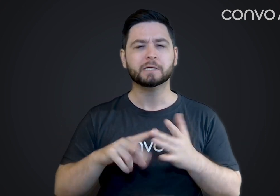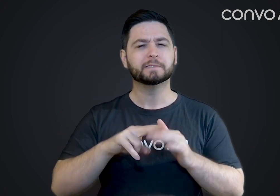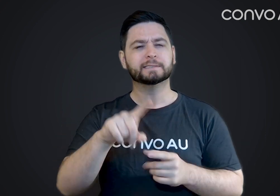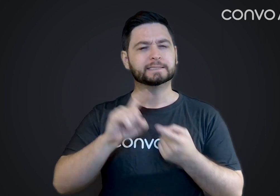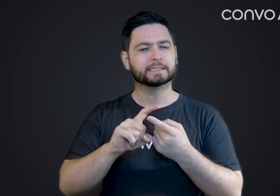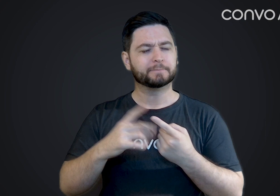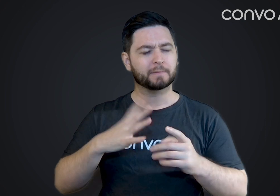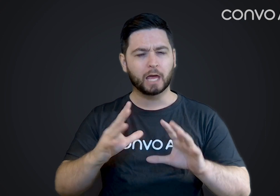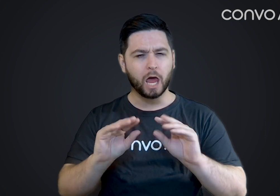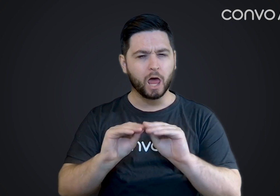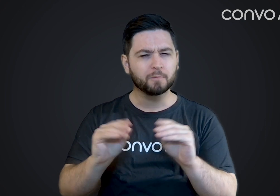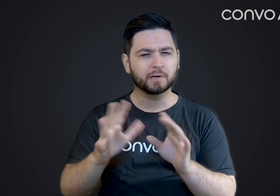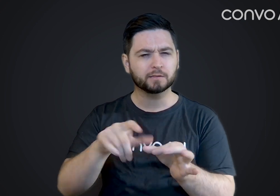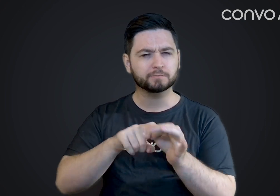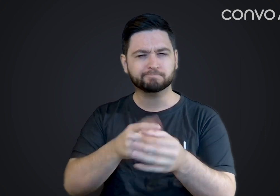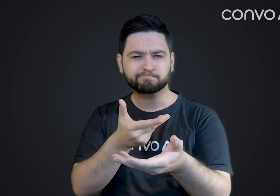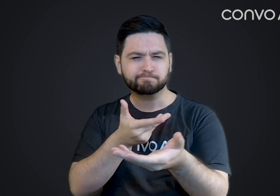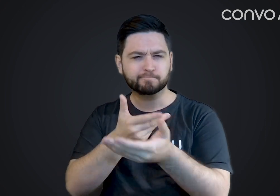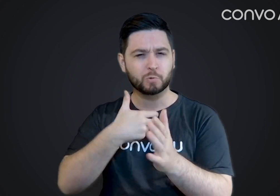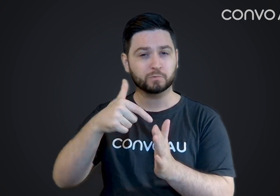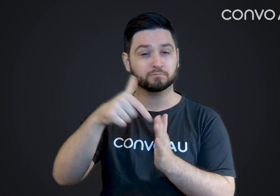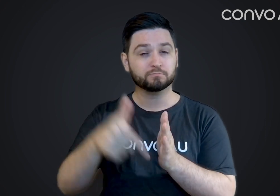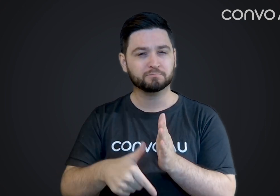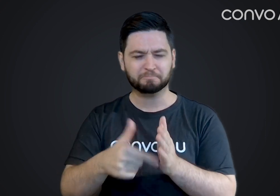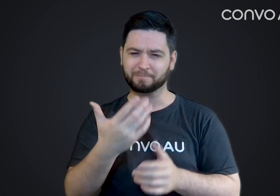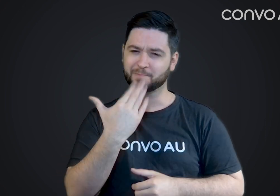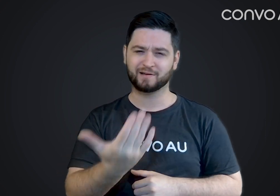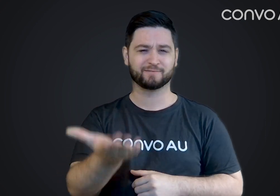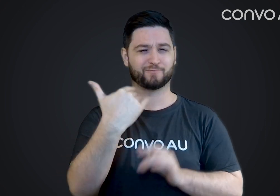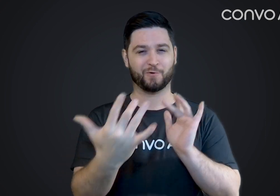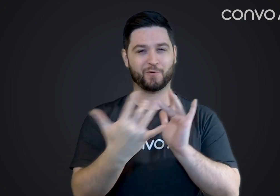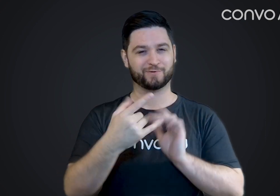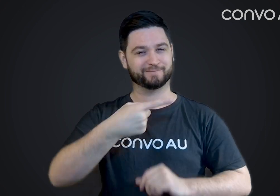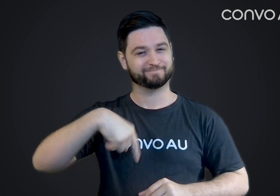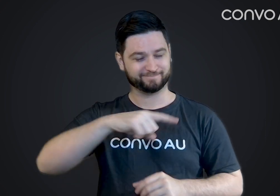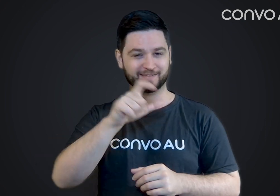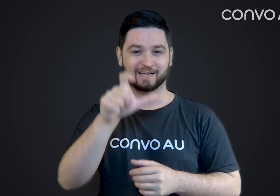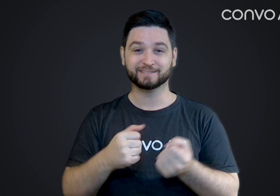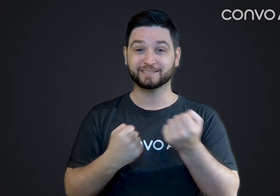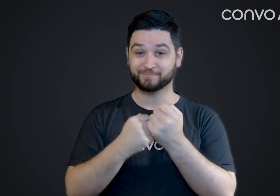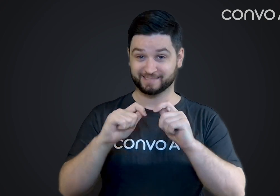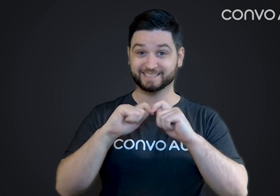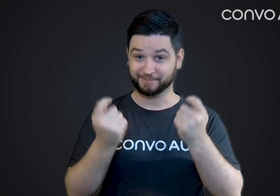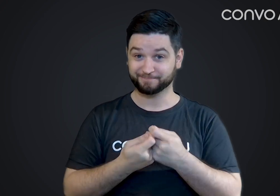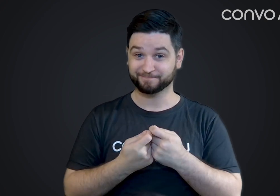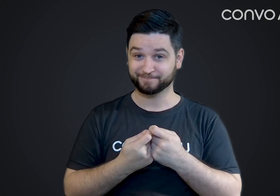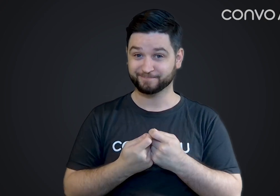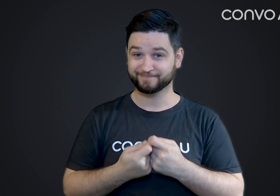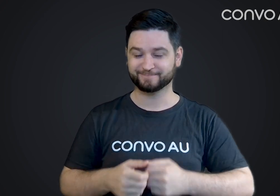if you would like to further clarify aspects of Voicemail or have a more in depth discussion, please feel welcome to contact our Convo Australia Customer Support team.